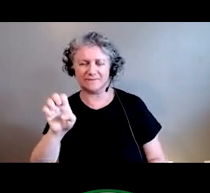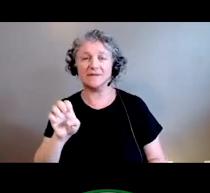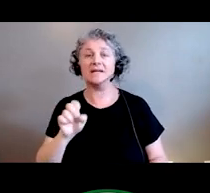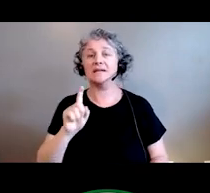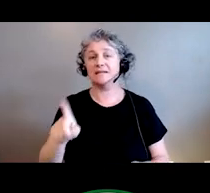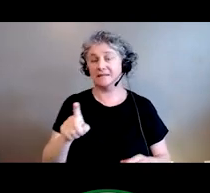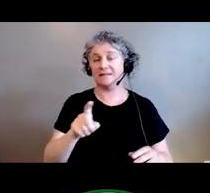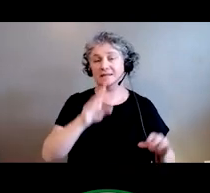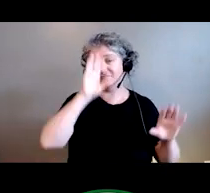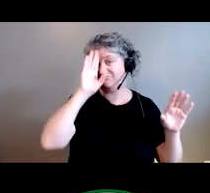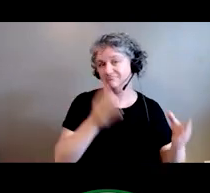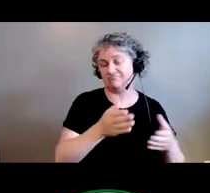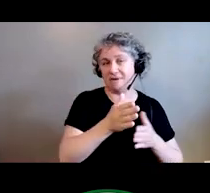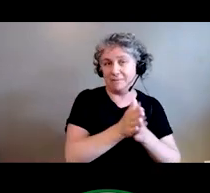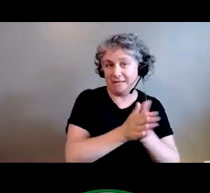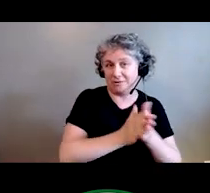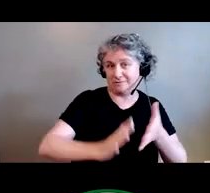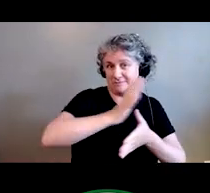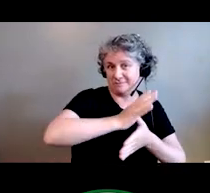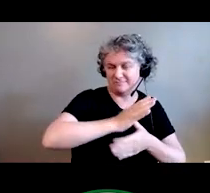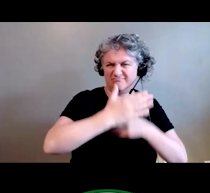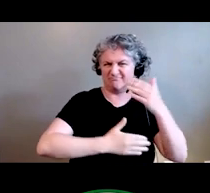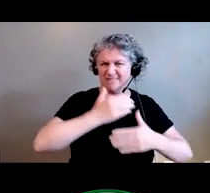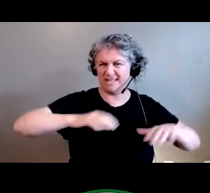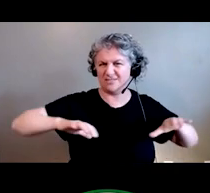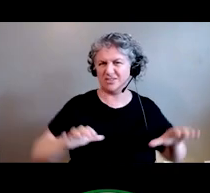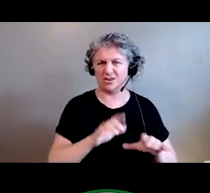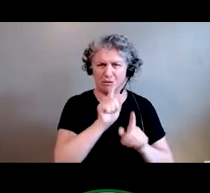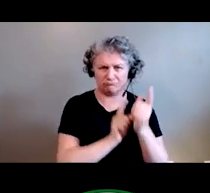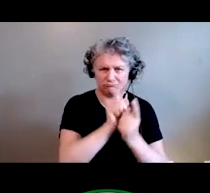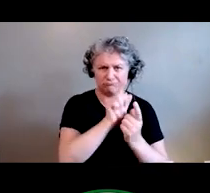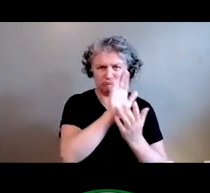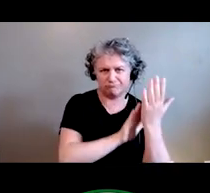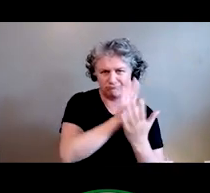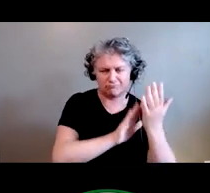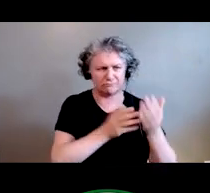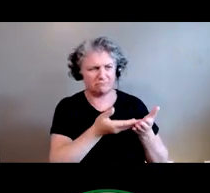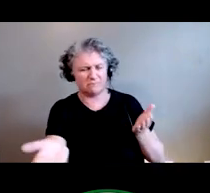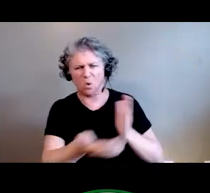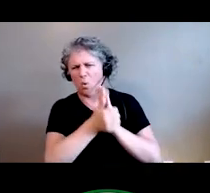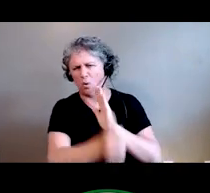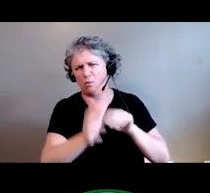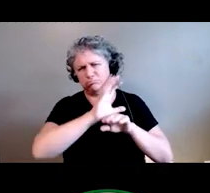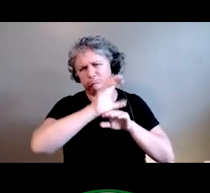for his main passion. Working hands-on with individuals of amazing abilities. Welcome, Jamie.